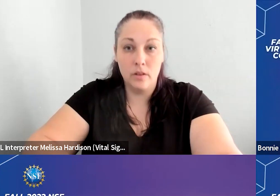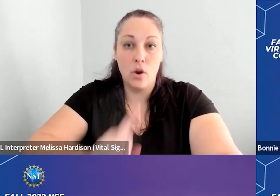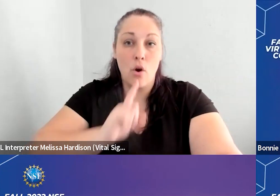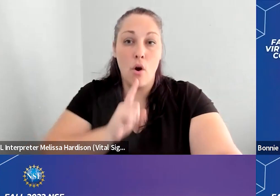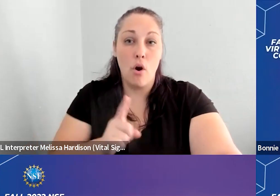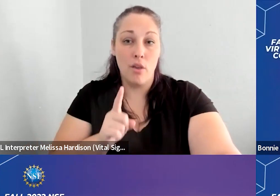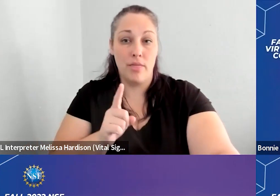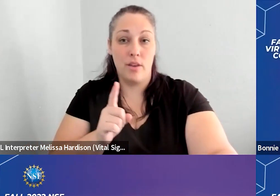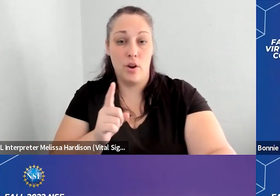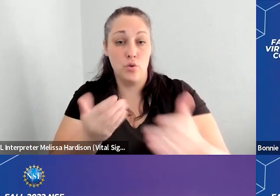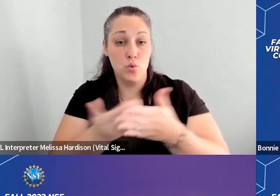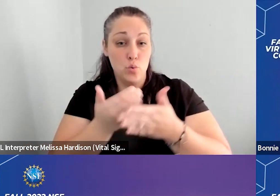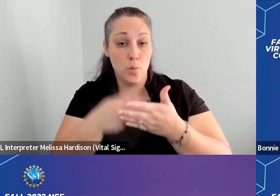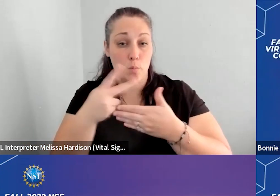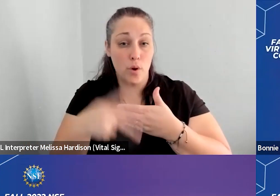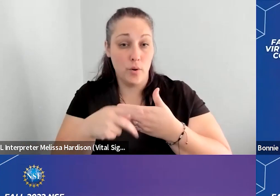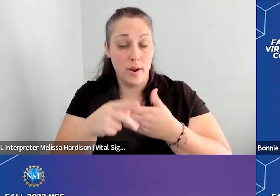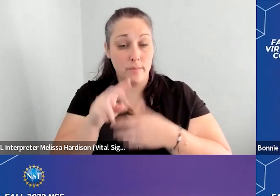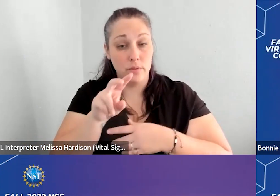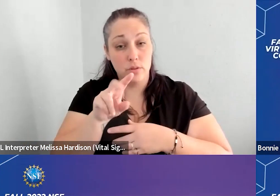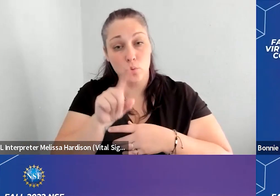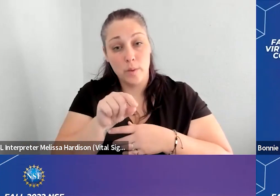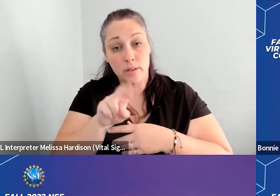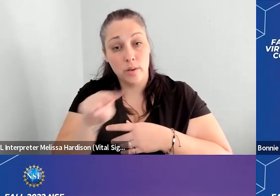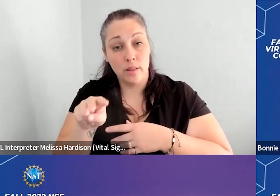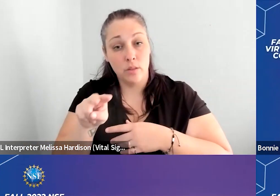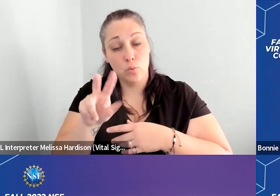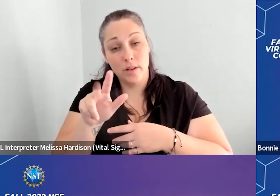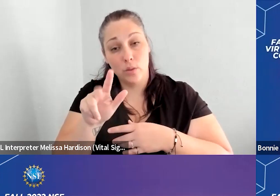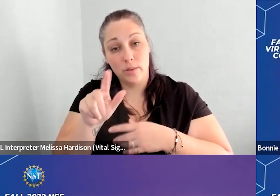specifically for community colleges?